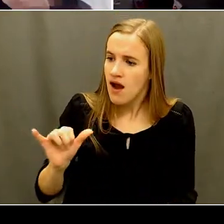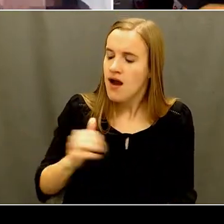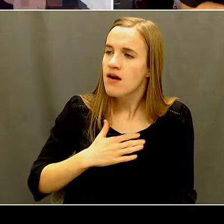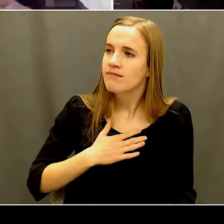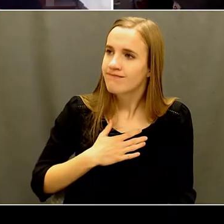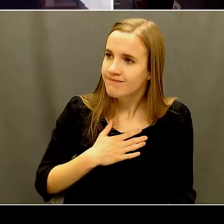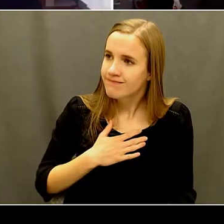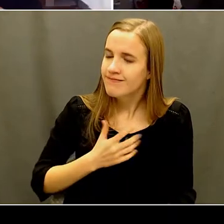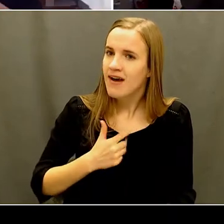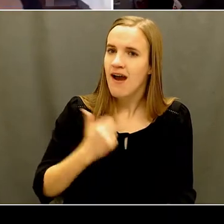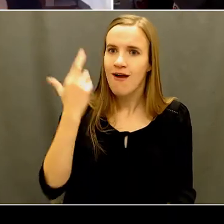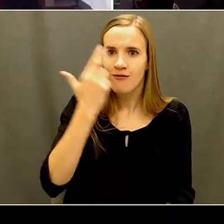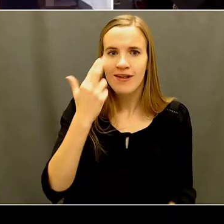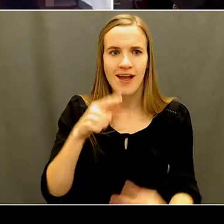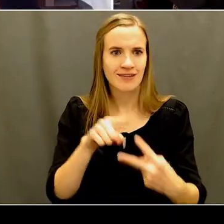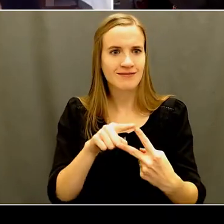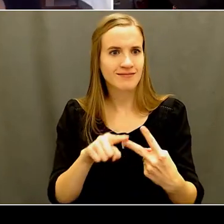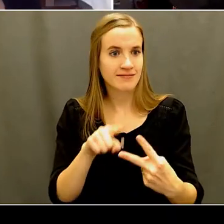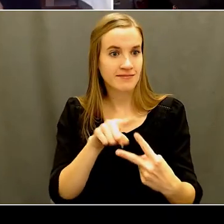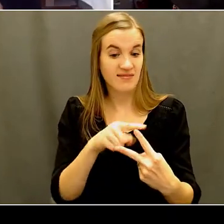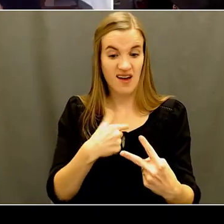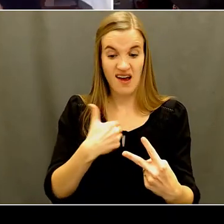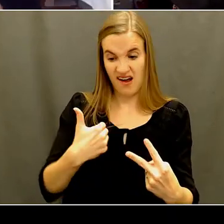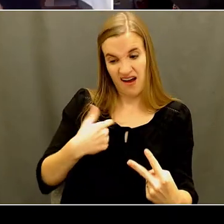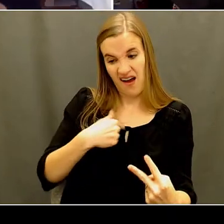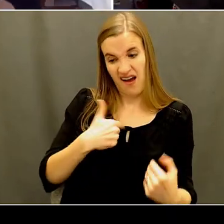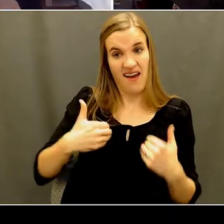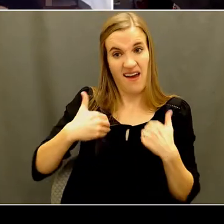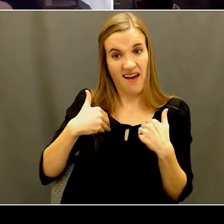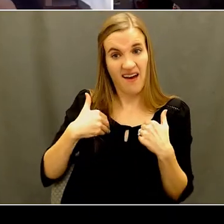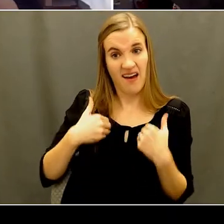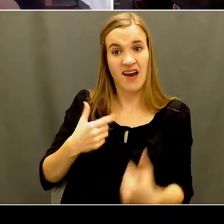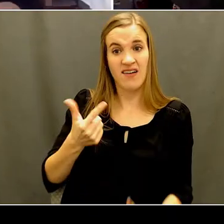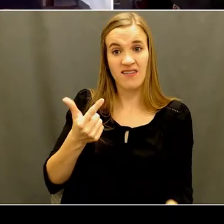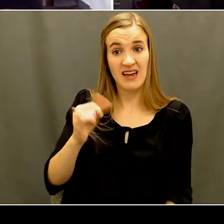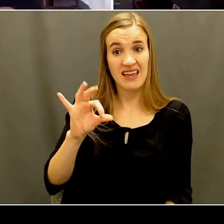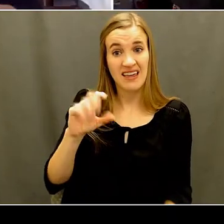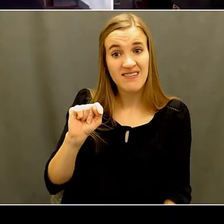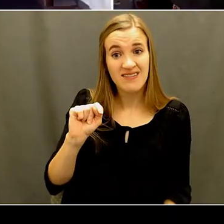and B). my experience as a disabled person gives me a unique perspective on